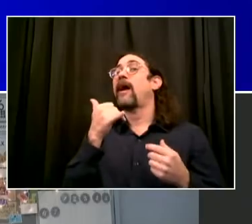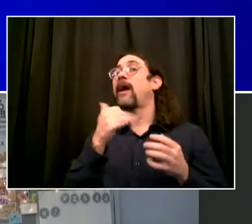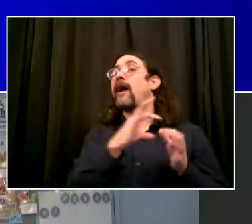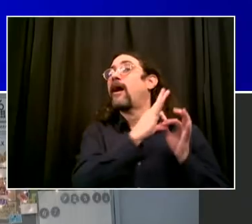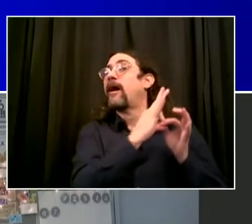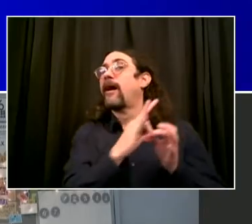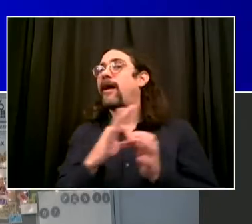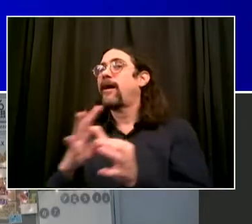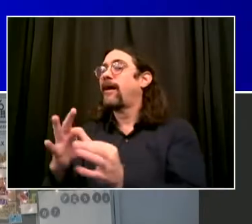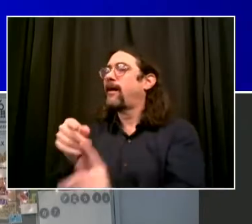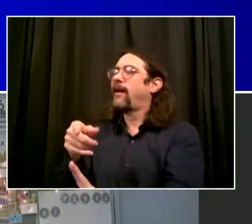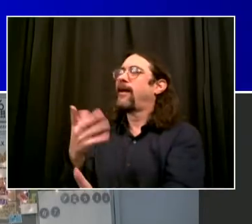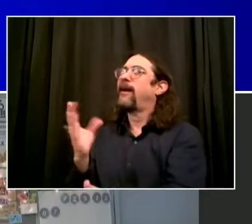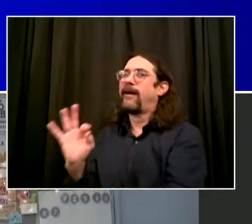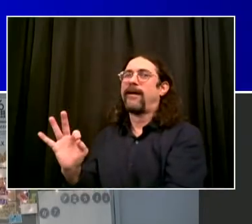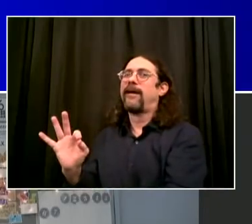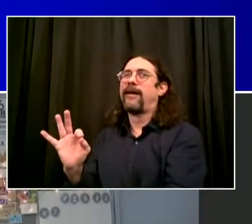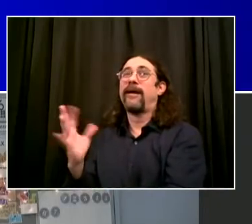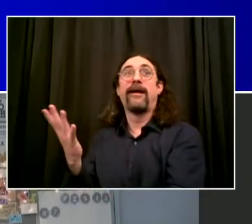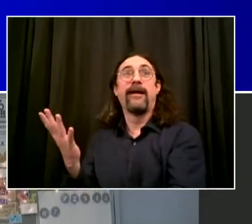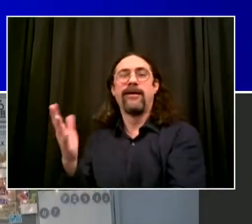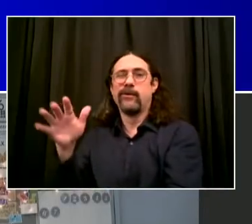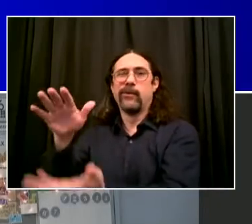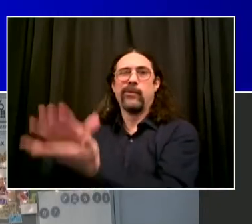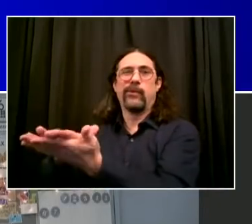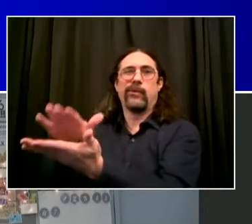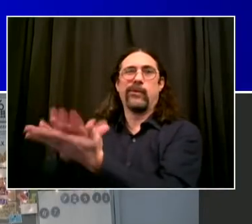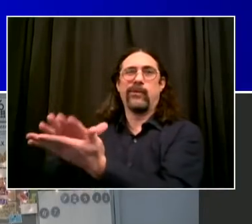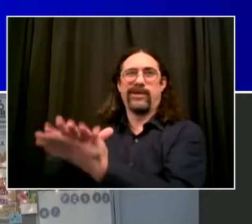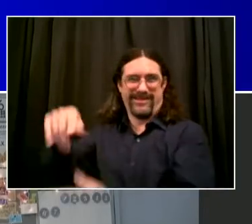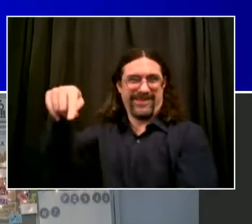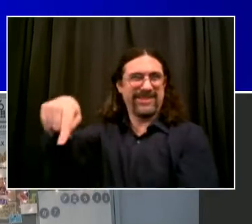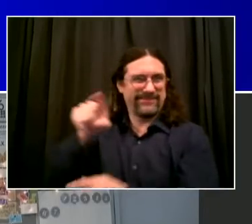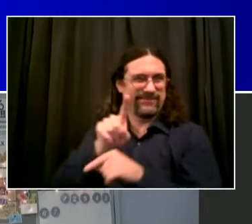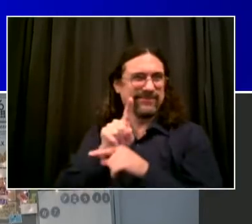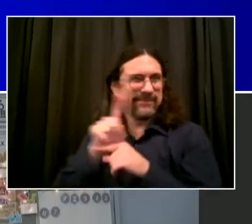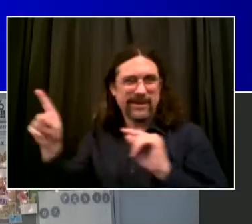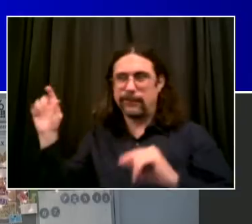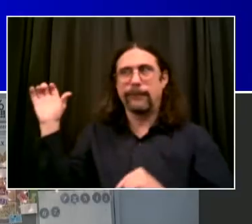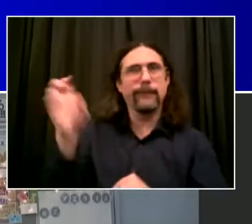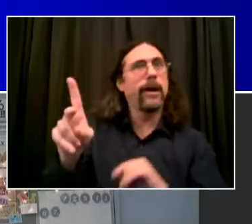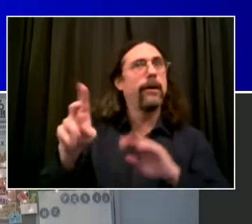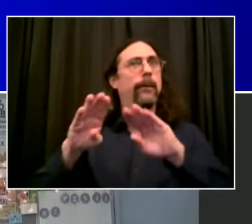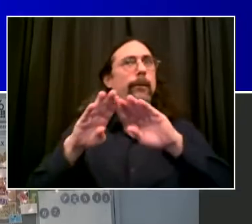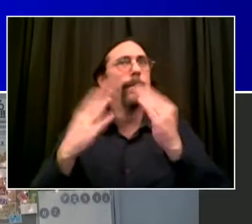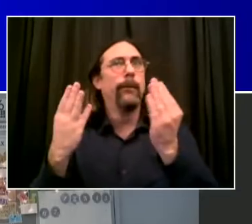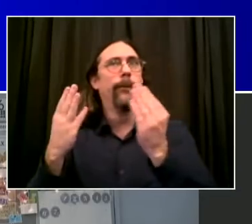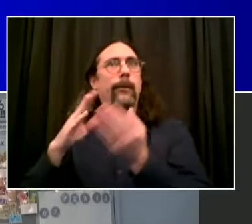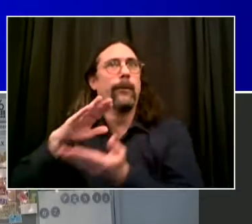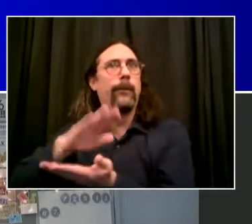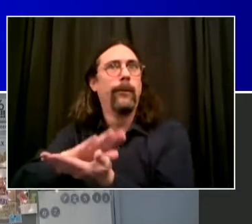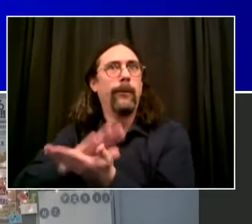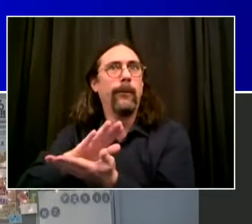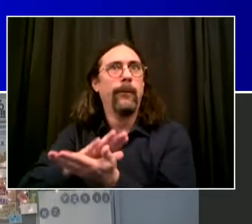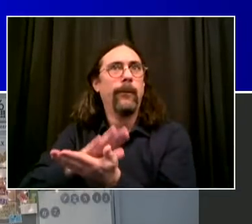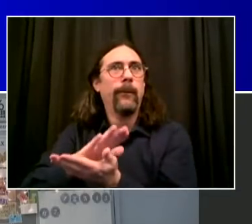WEEK, WE HAVE SEEN OUR YOUNGER KIDS COME BABAK C